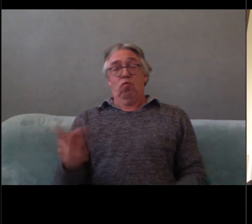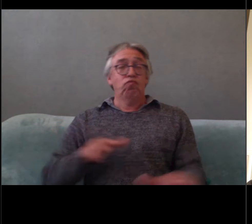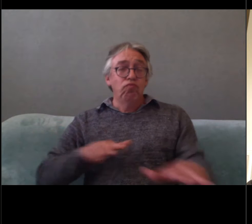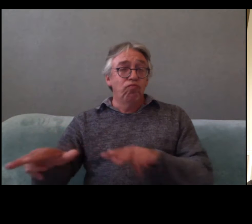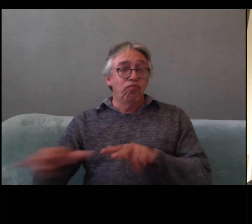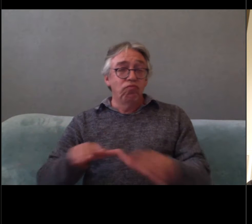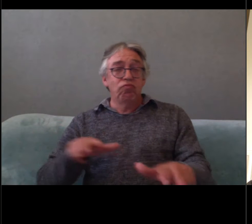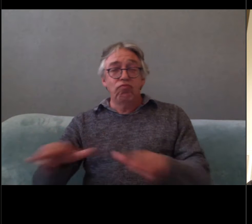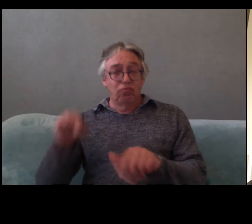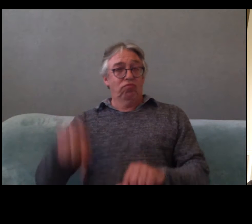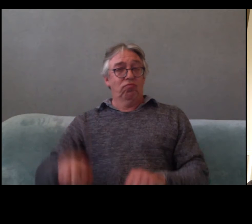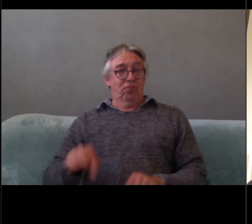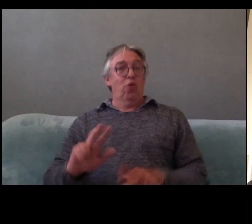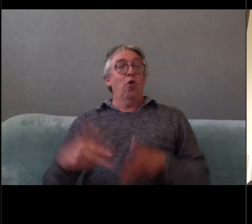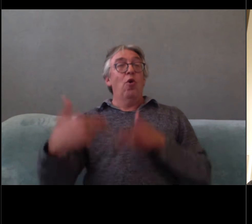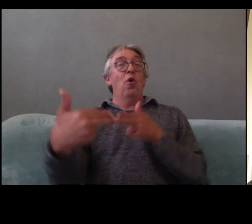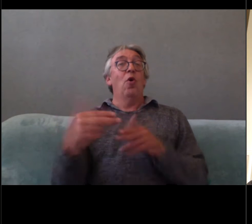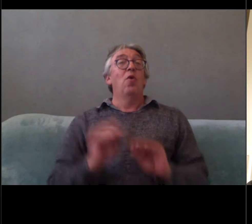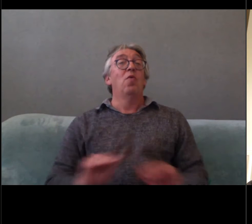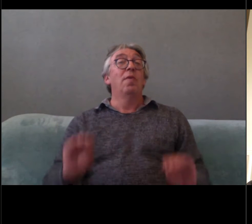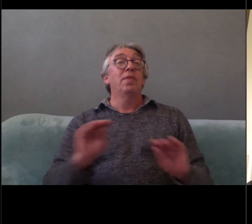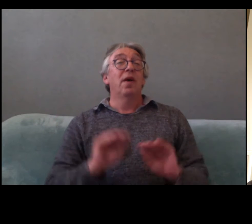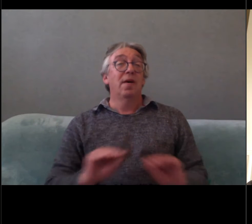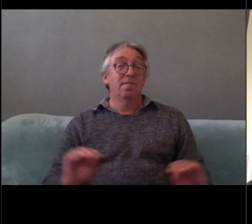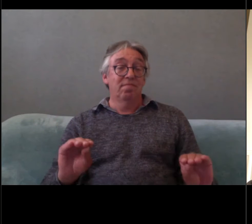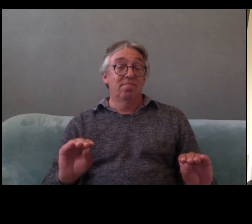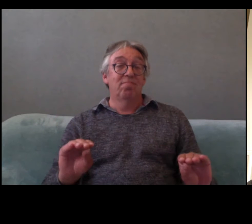And all those who have worked to make it happen.